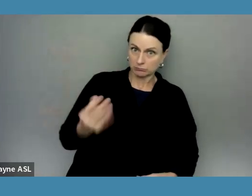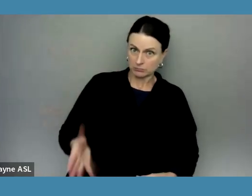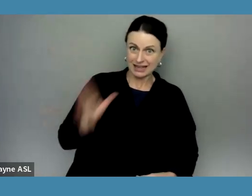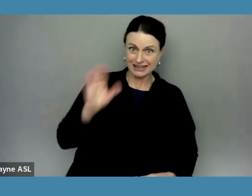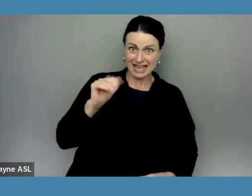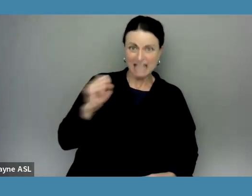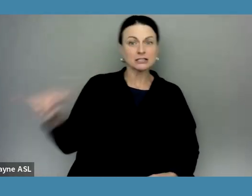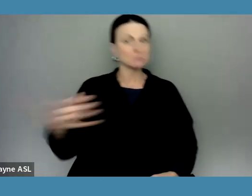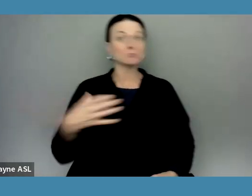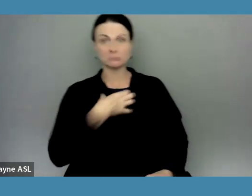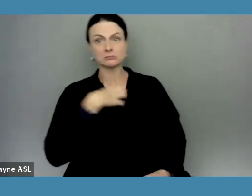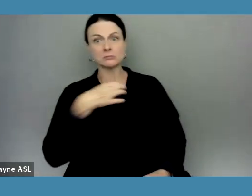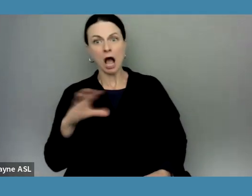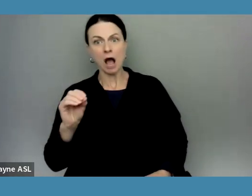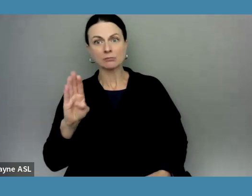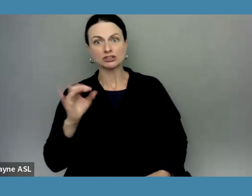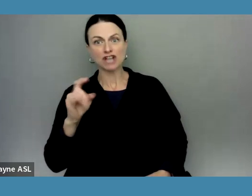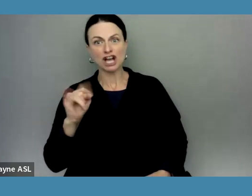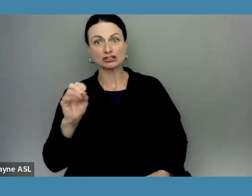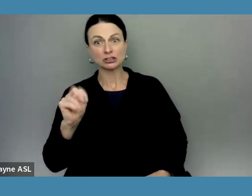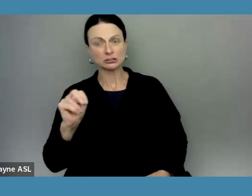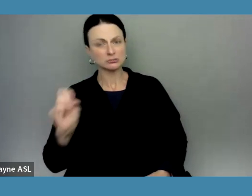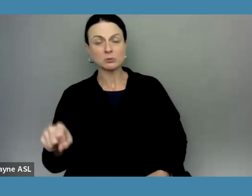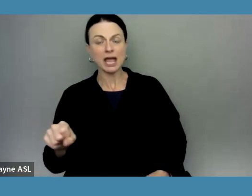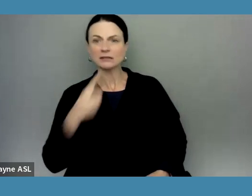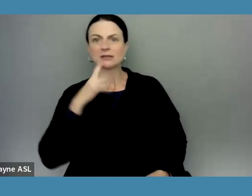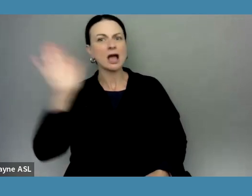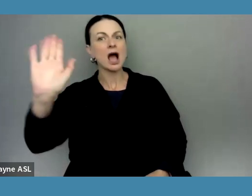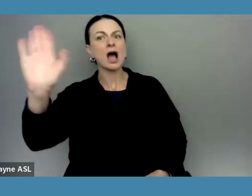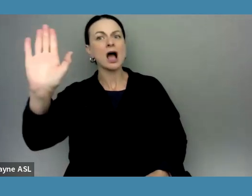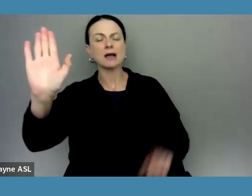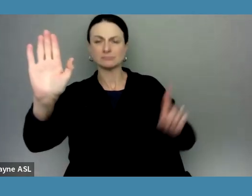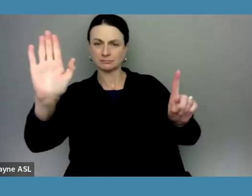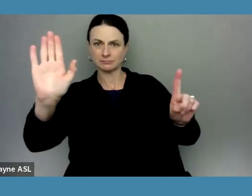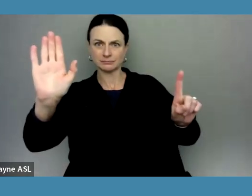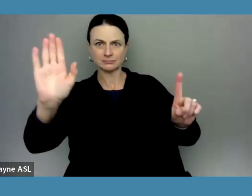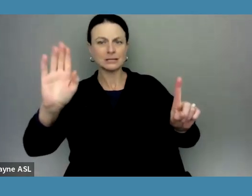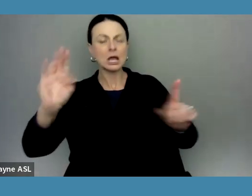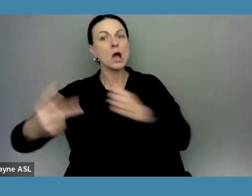And objections are to preserve certain issues for appeal.